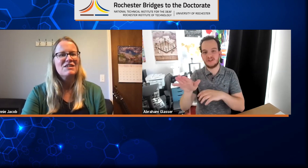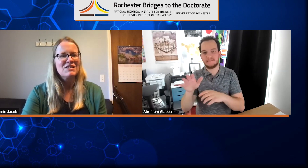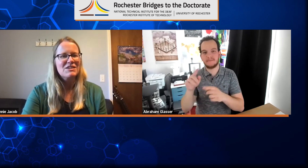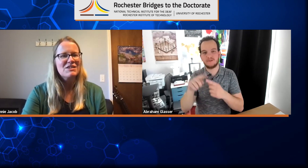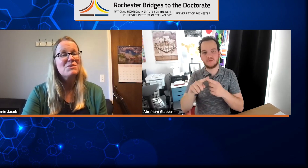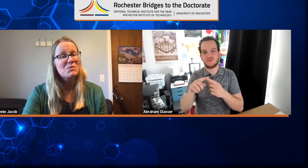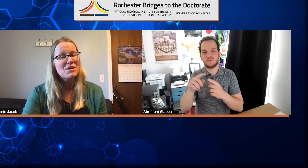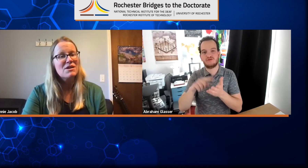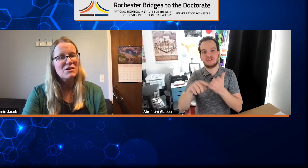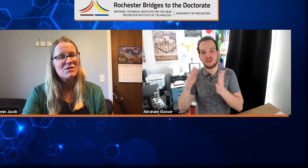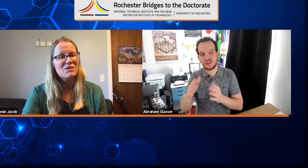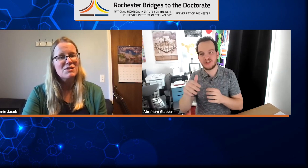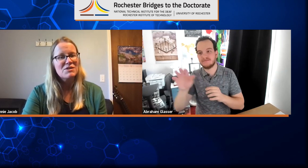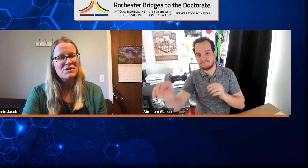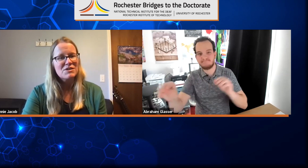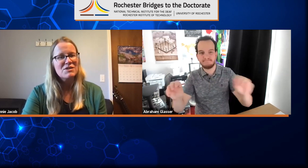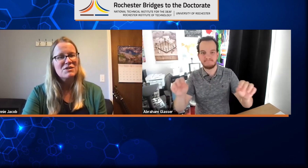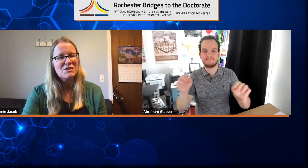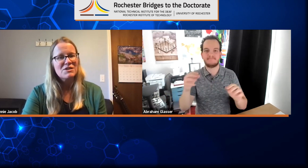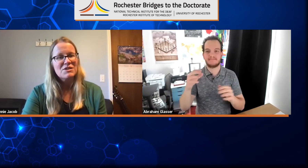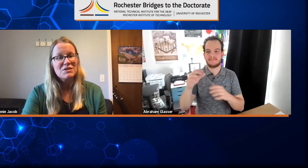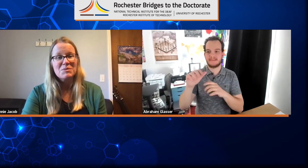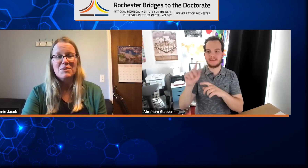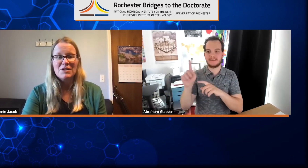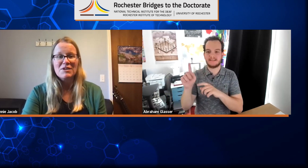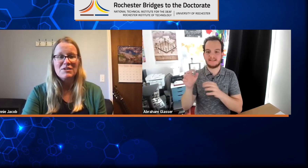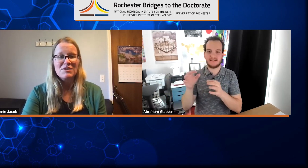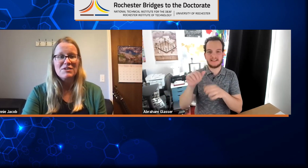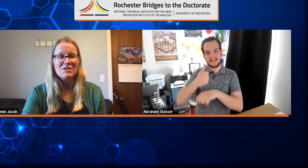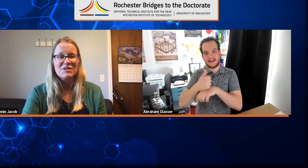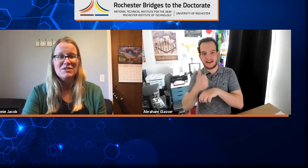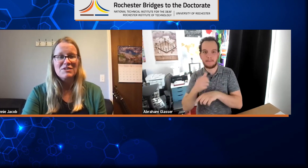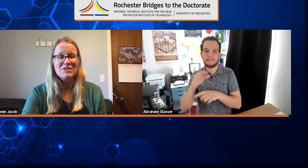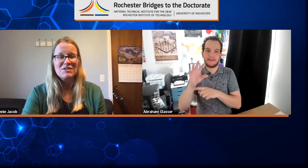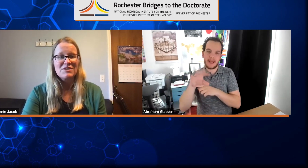and then shipped things to the researchers and set up the cameras,